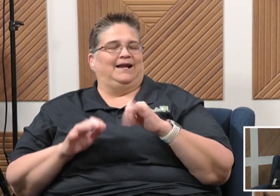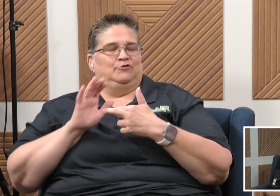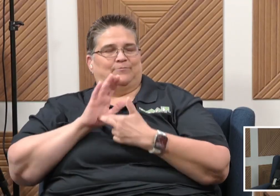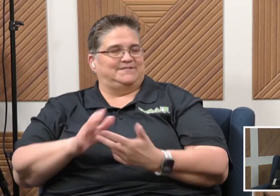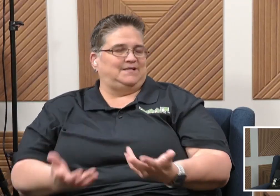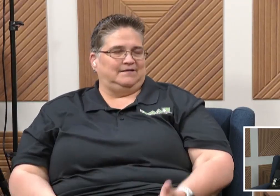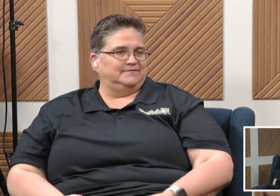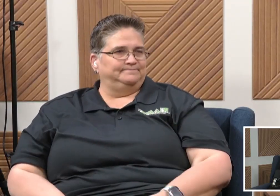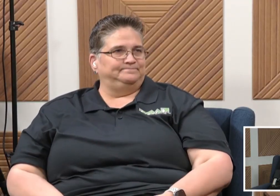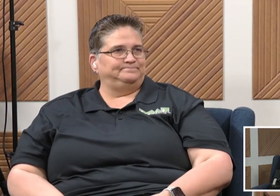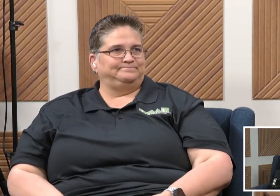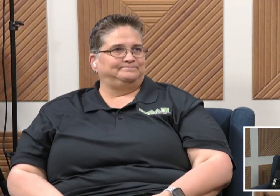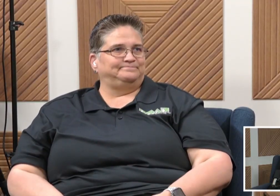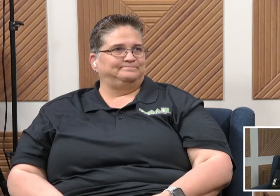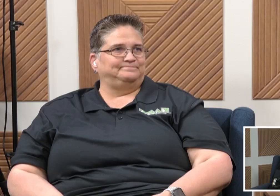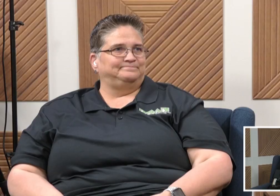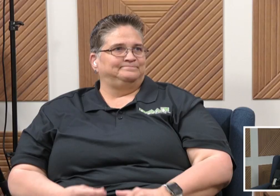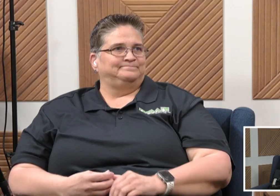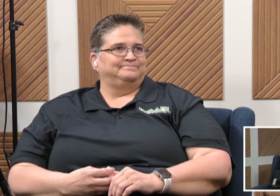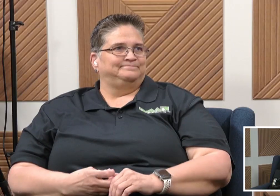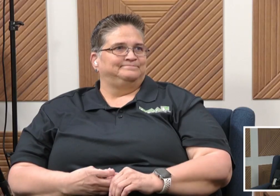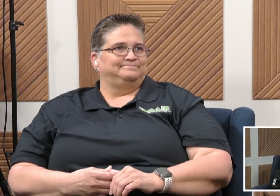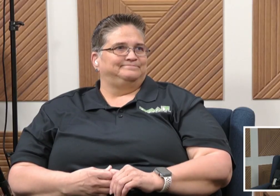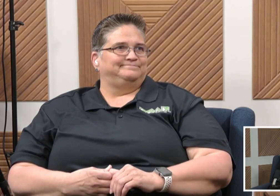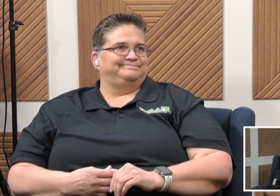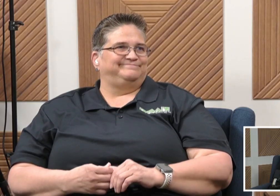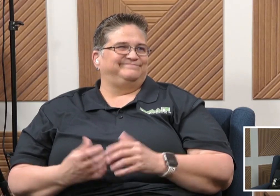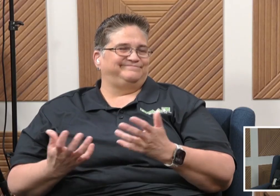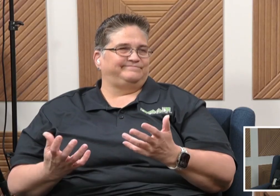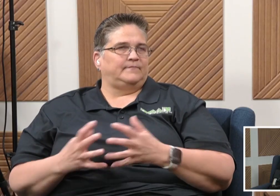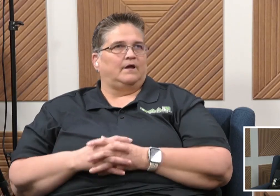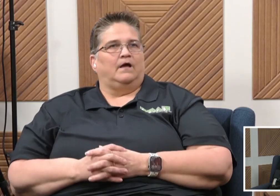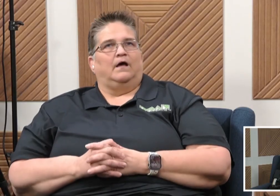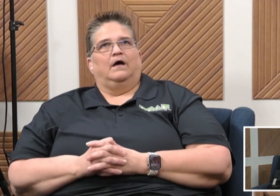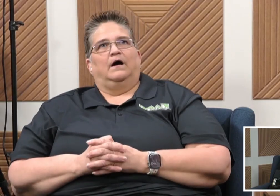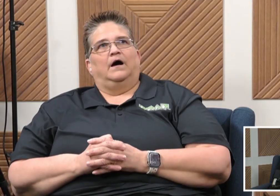But I do think it's a pretty bad representation, unfortunately.